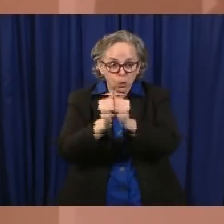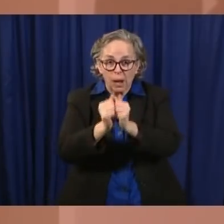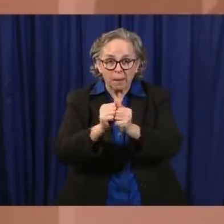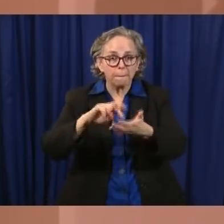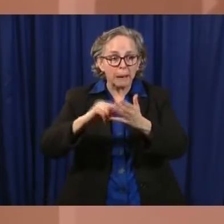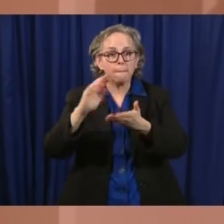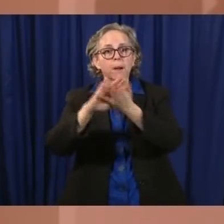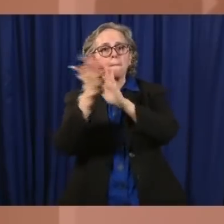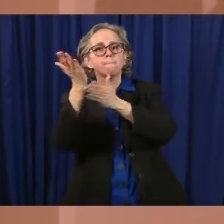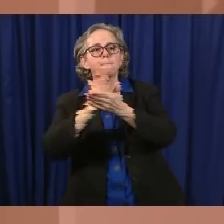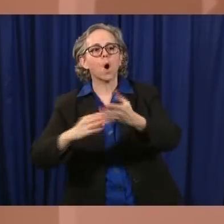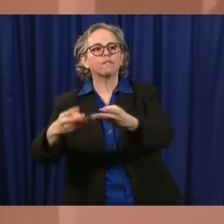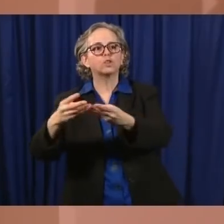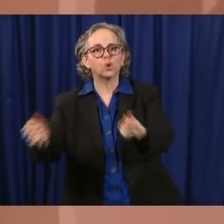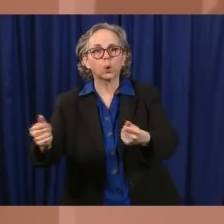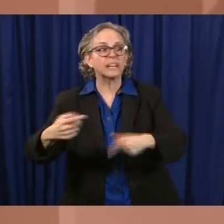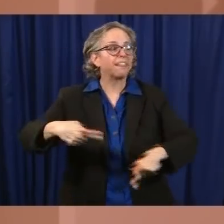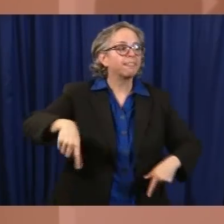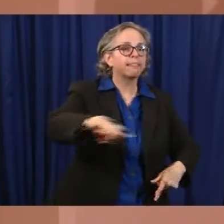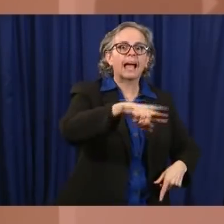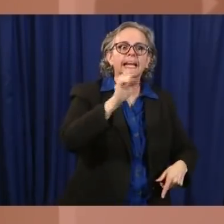TAKE ONE OF THESE JOBS, ALL